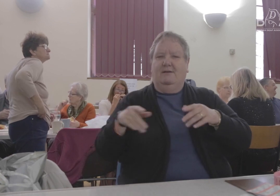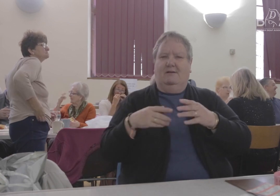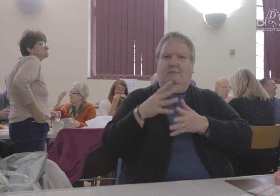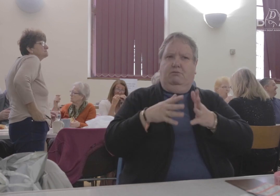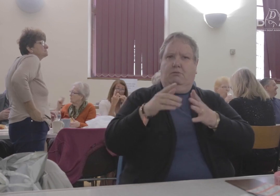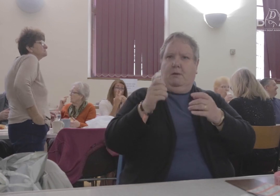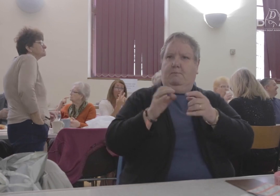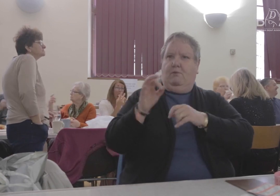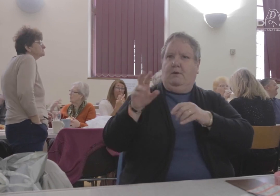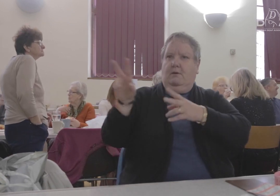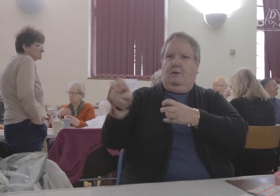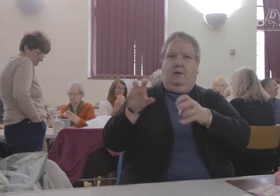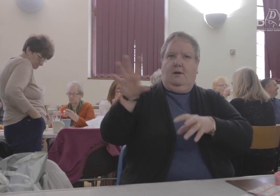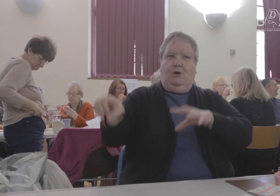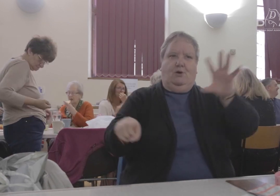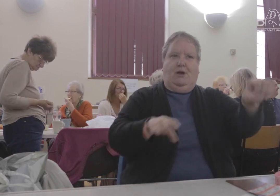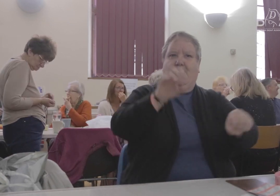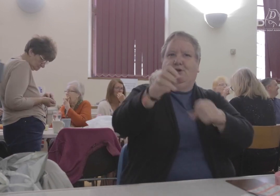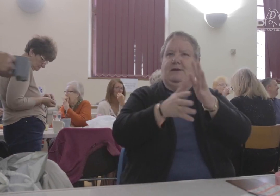my understanding improved and